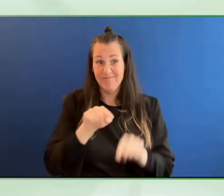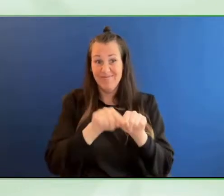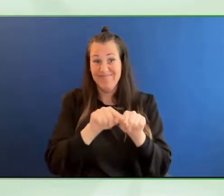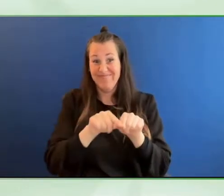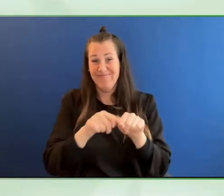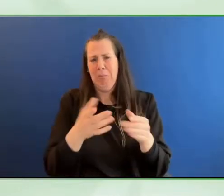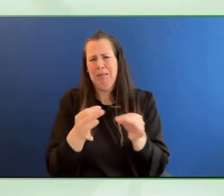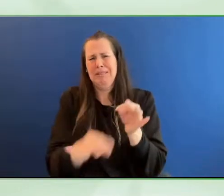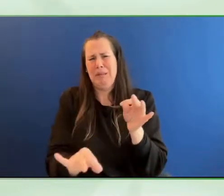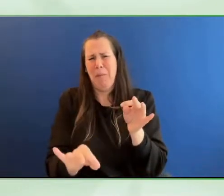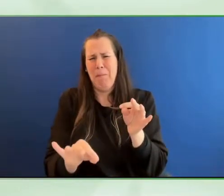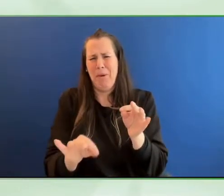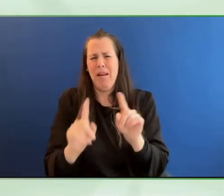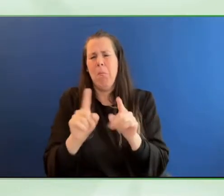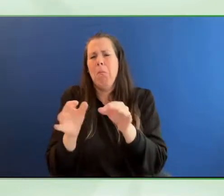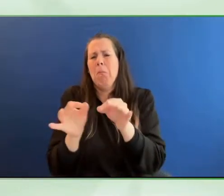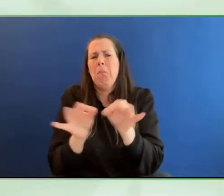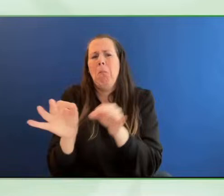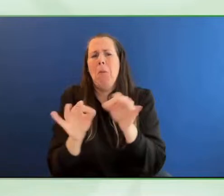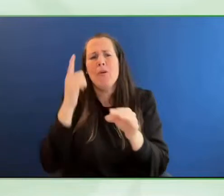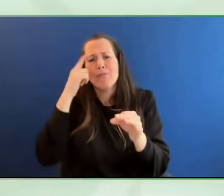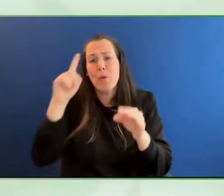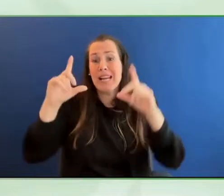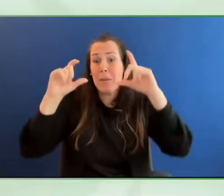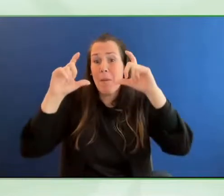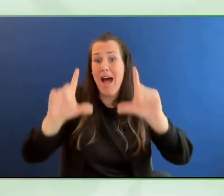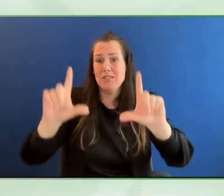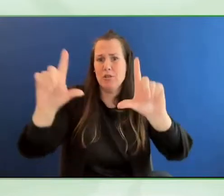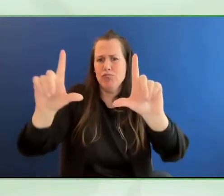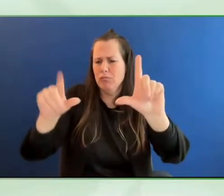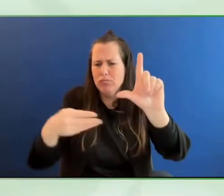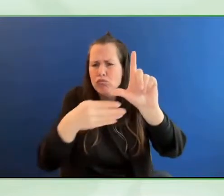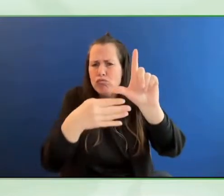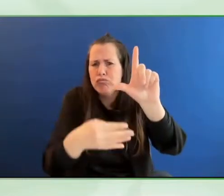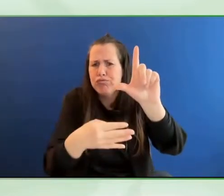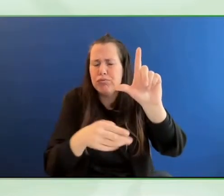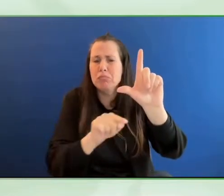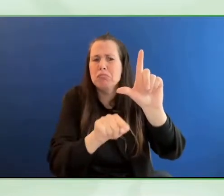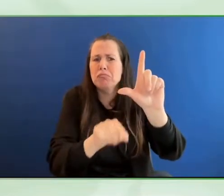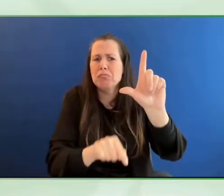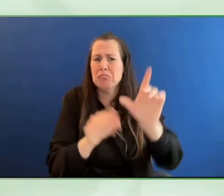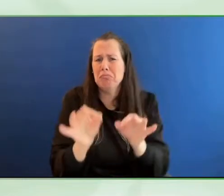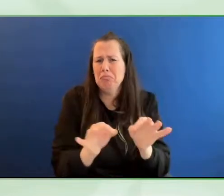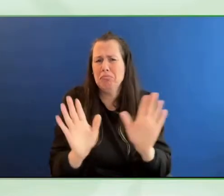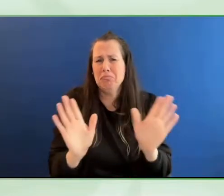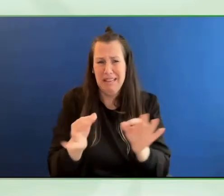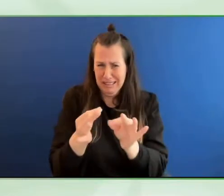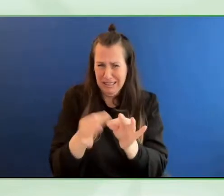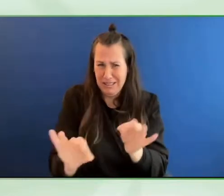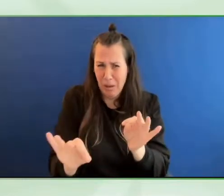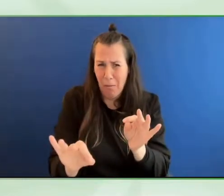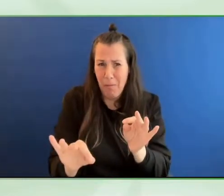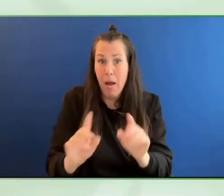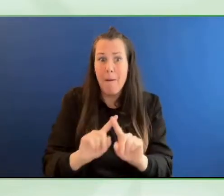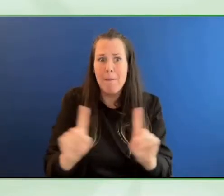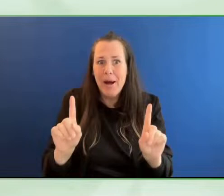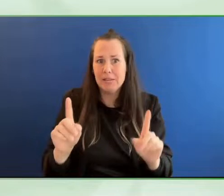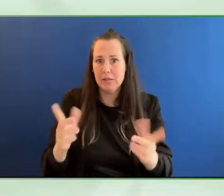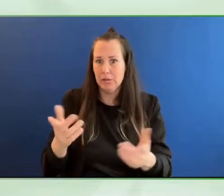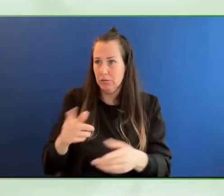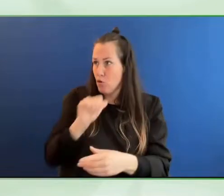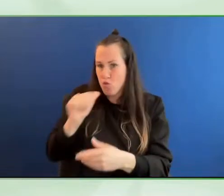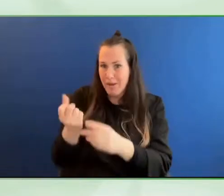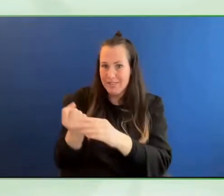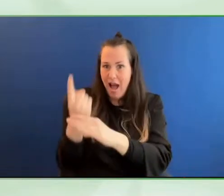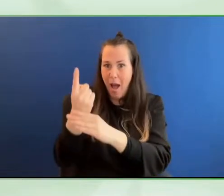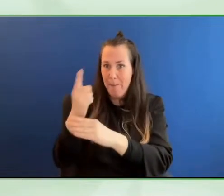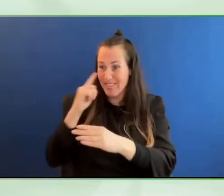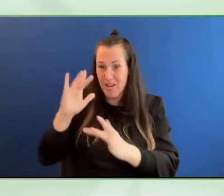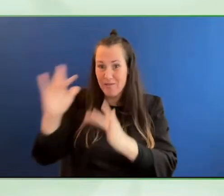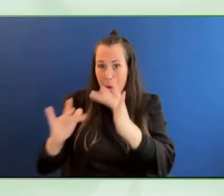So we now have this discretion with this technology at our disposal.